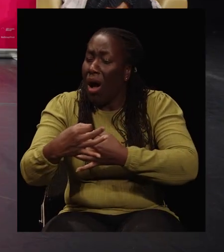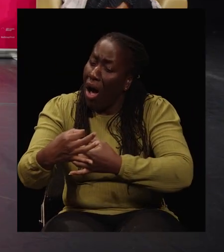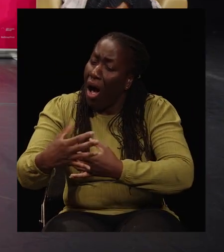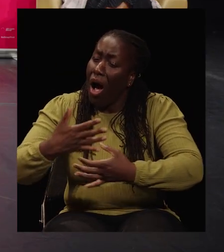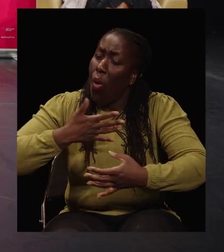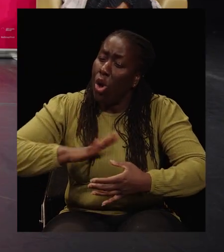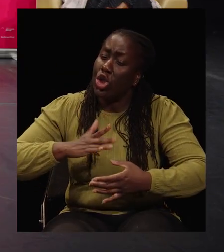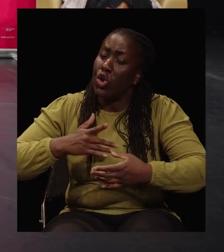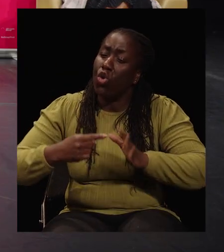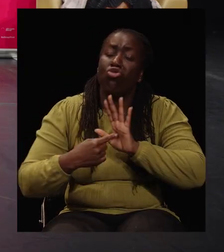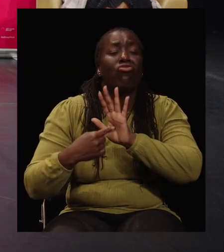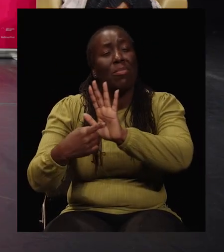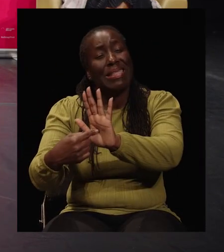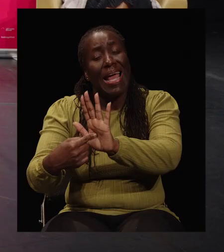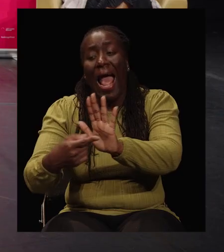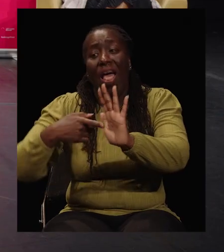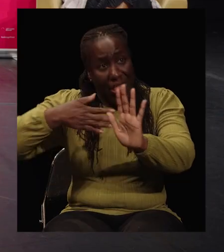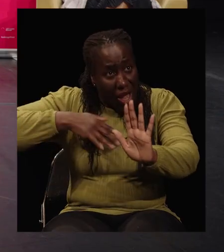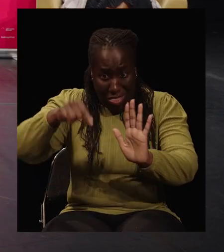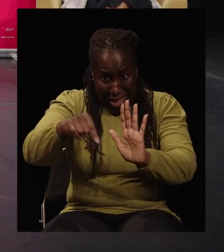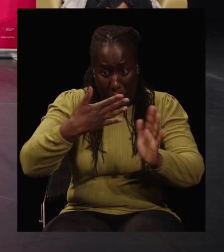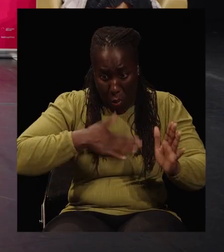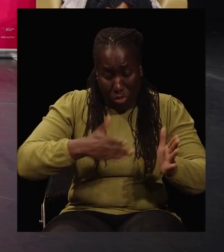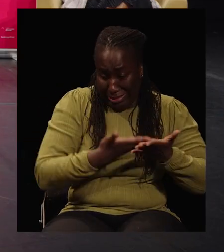and to give artists money to do fuck all with, essentially,